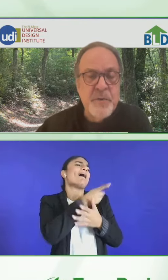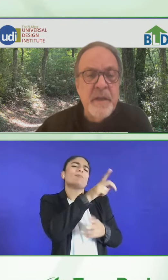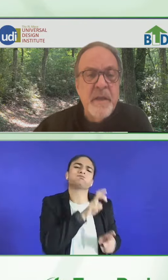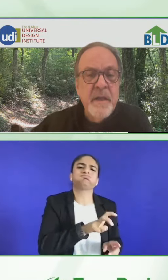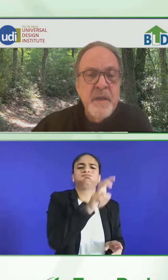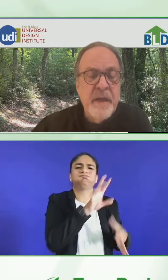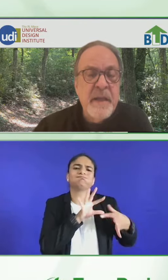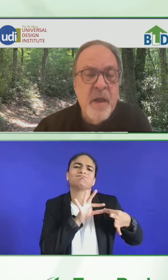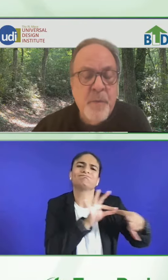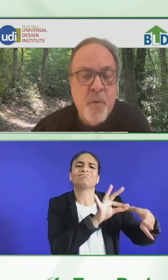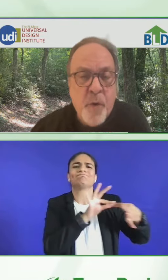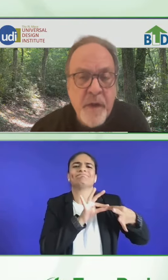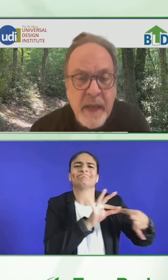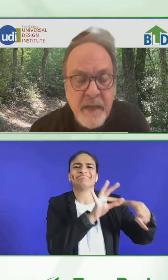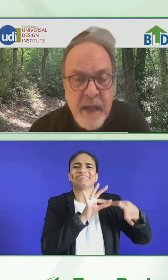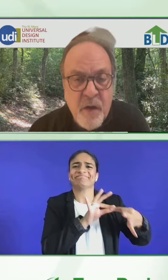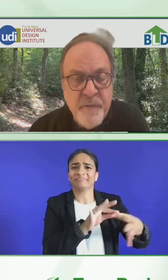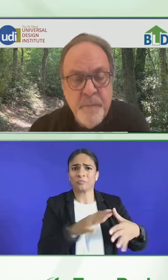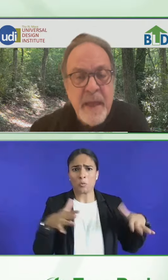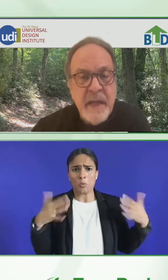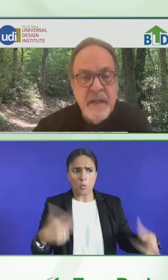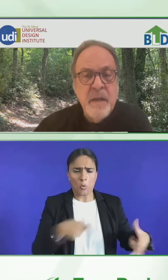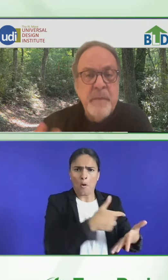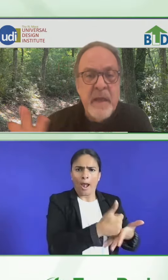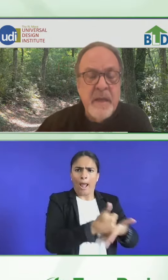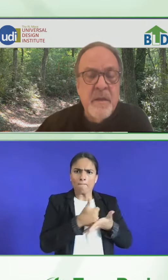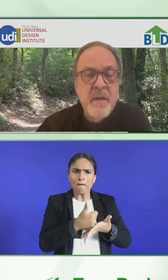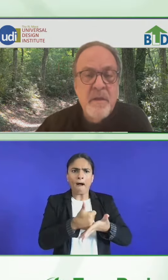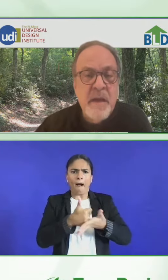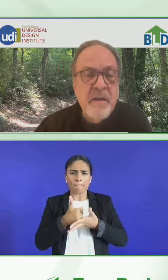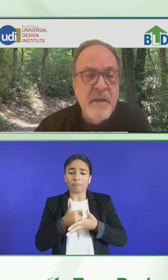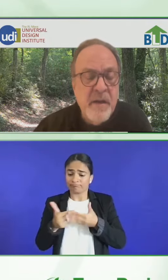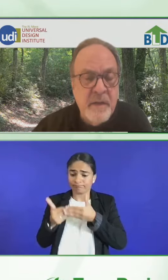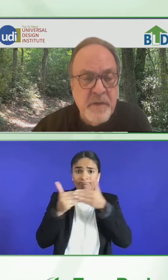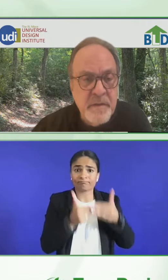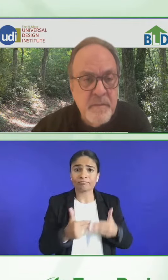country that can help coordinate care for paid and unpaid caregivers.